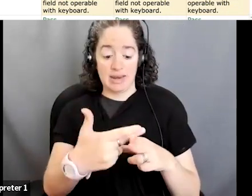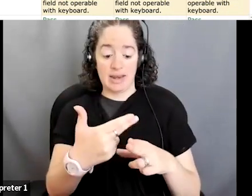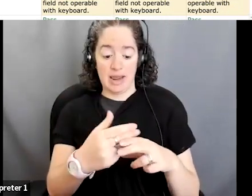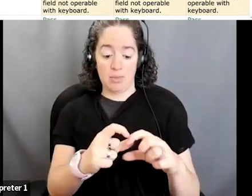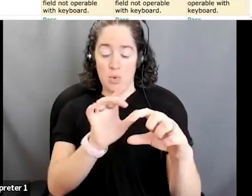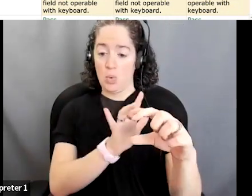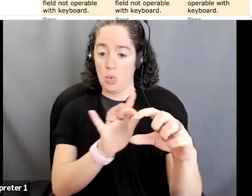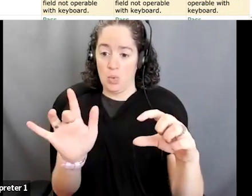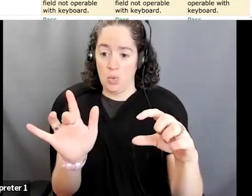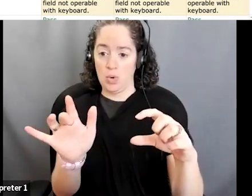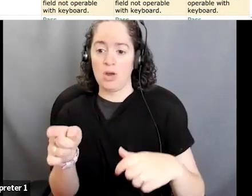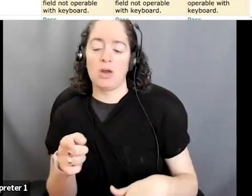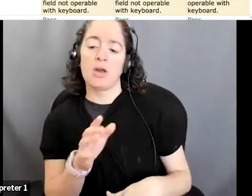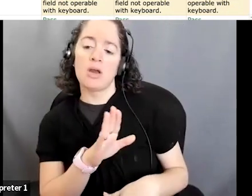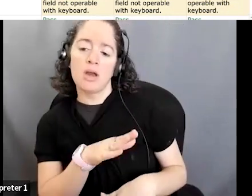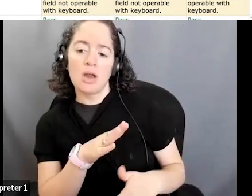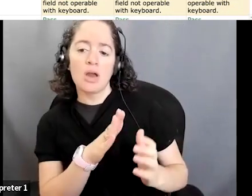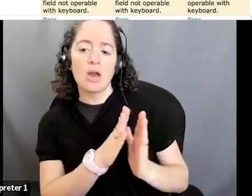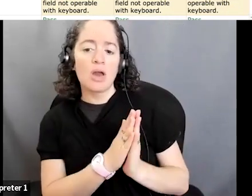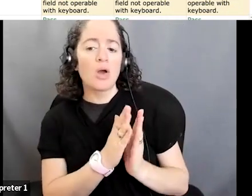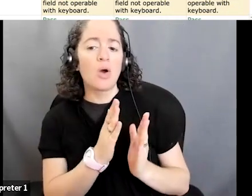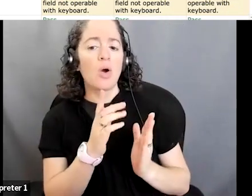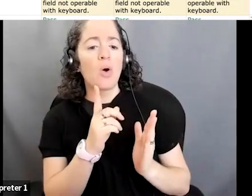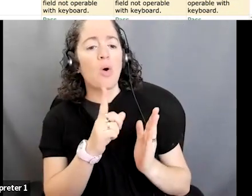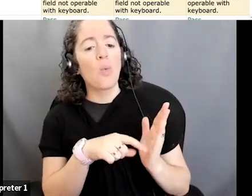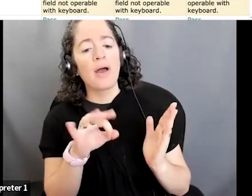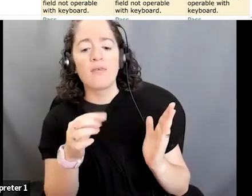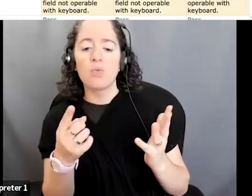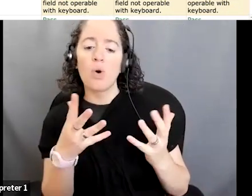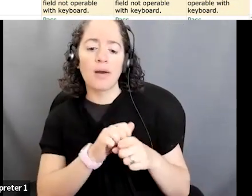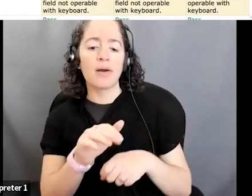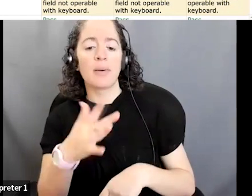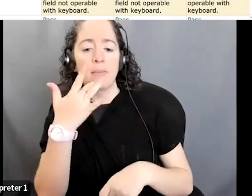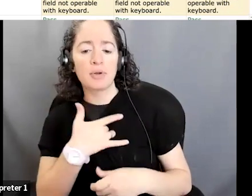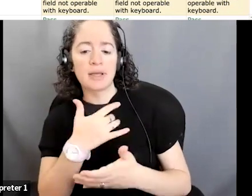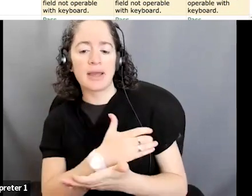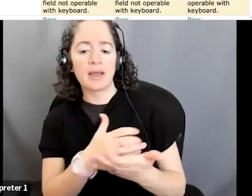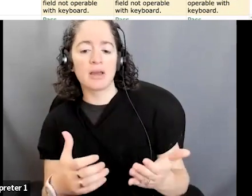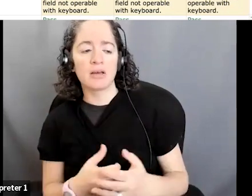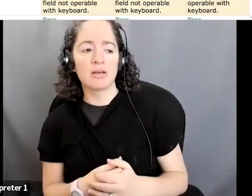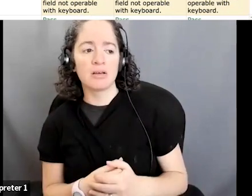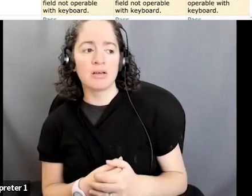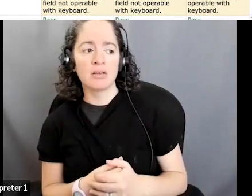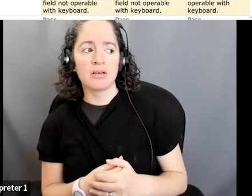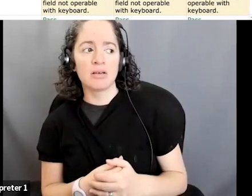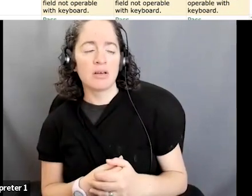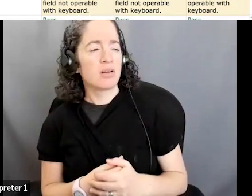"What if you wanted to send a birthday cake?" Which really makes me go,